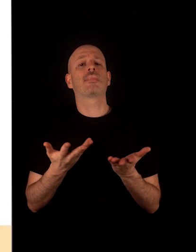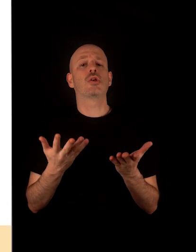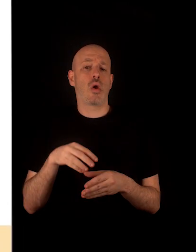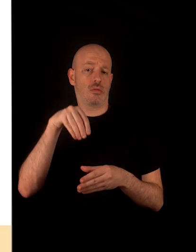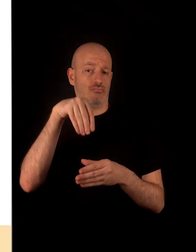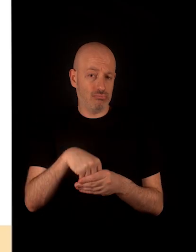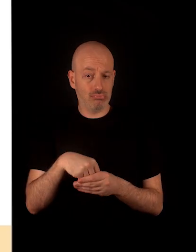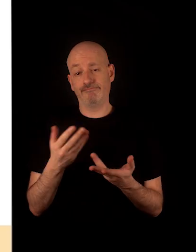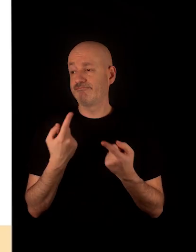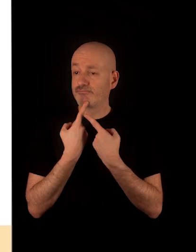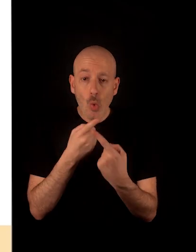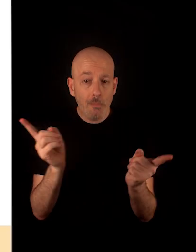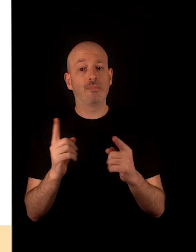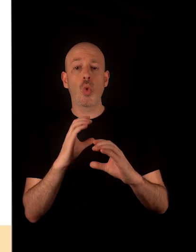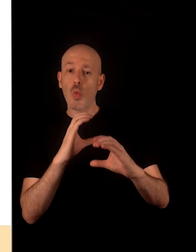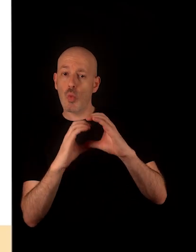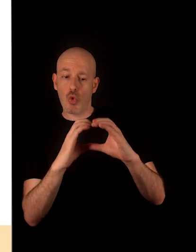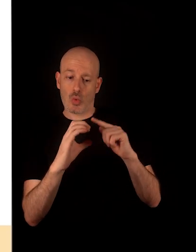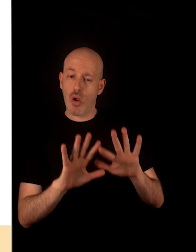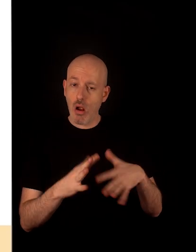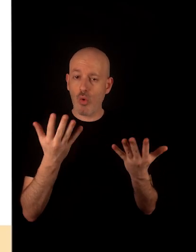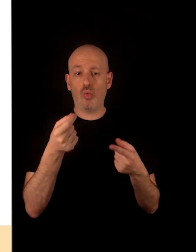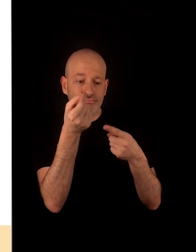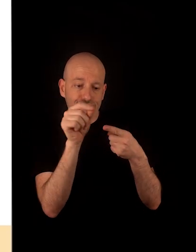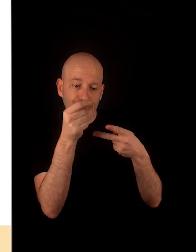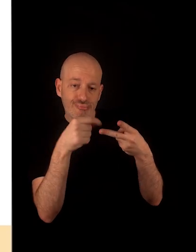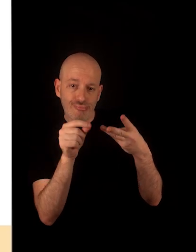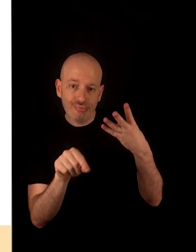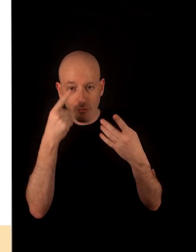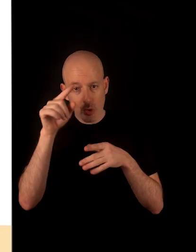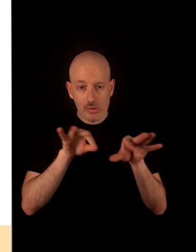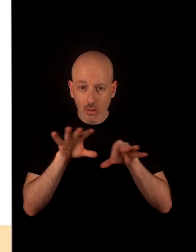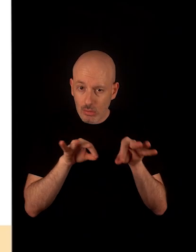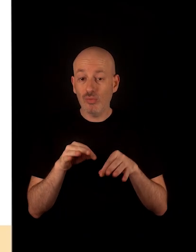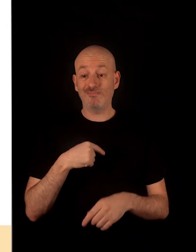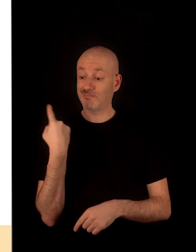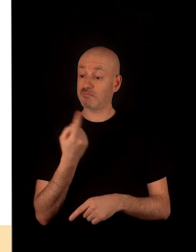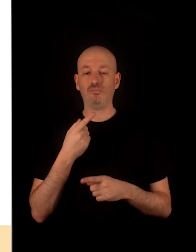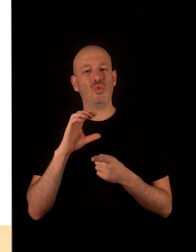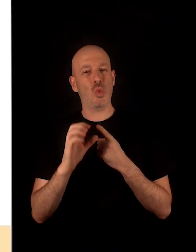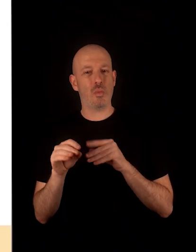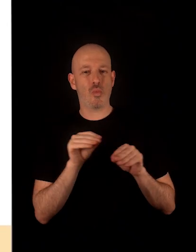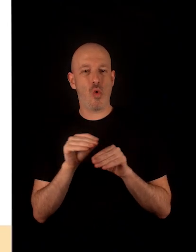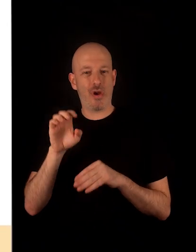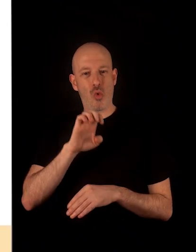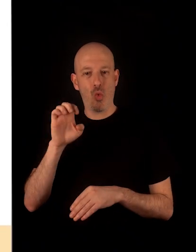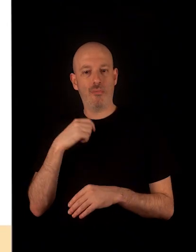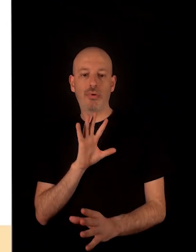Now here we give you some ways how to select your residents. It can be through a direct invitation